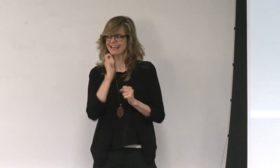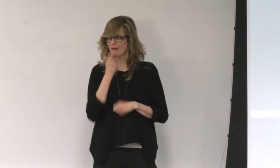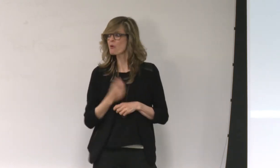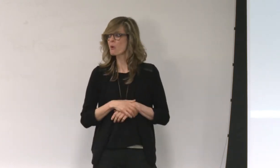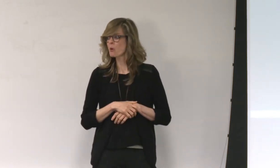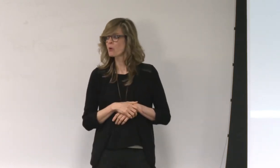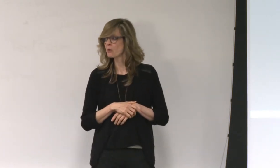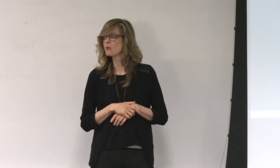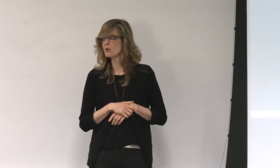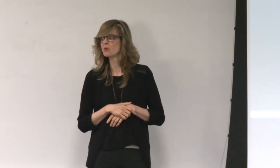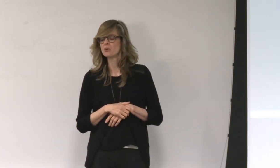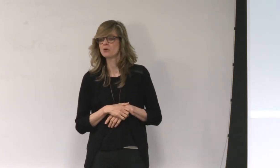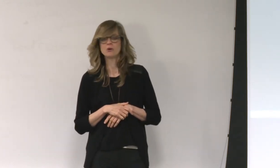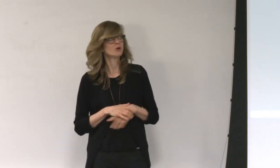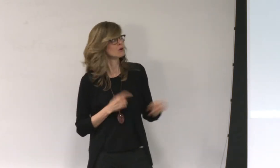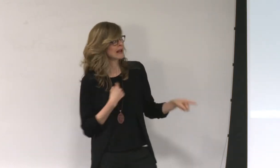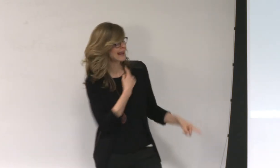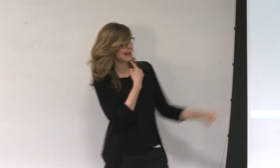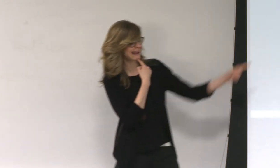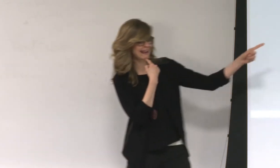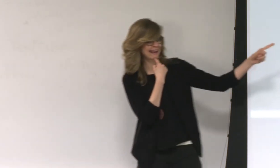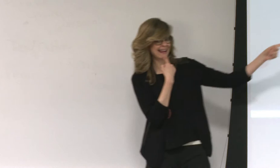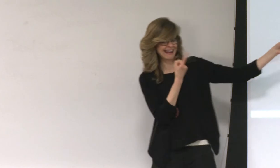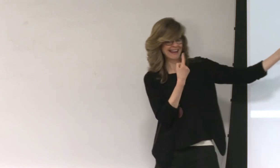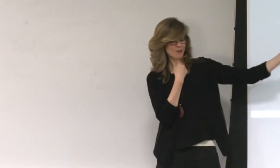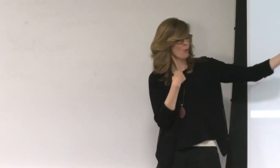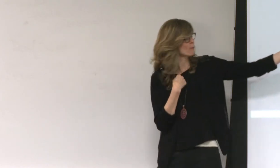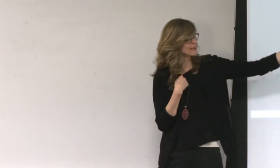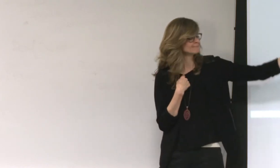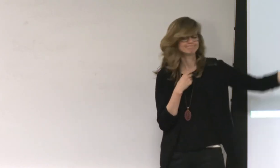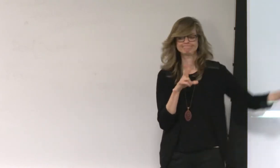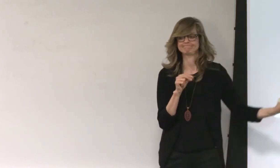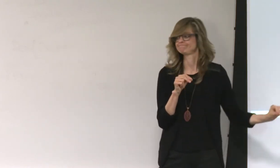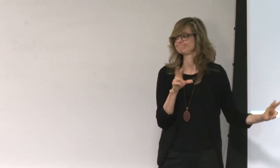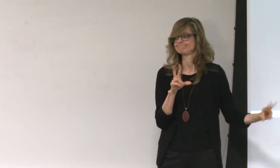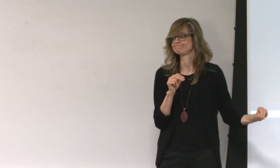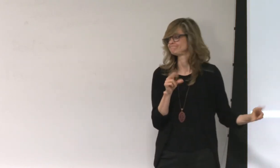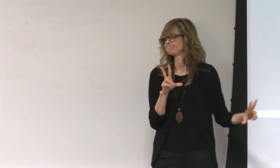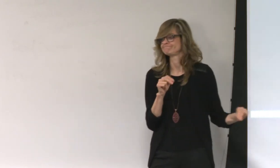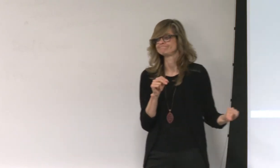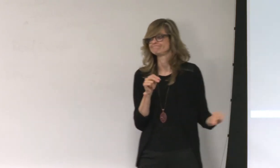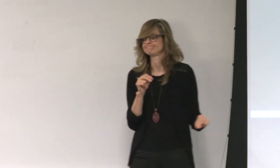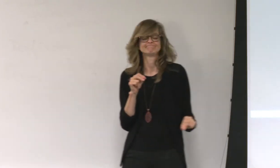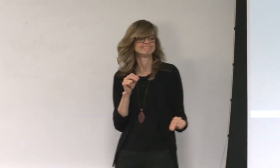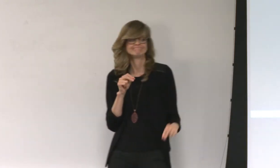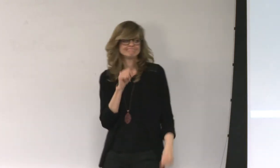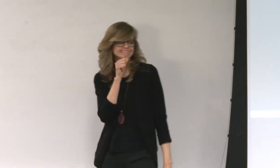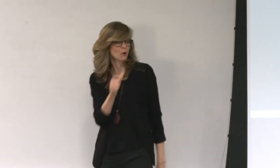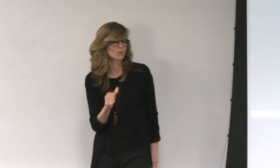I THINK THAT WOULD BE COOL." AND HE SAID, "NO, THAT'S NOT A GOOD IDEA.